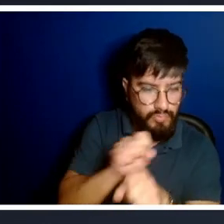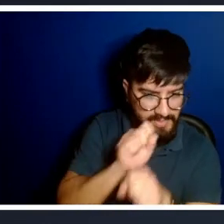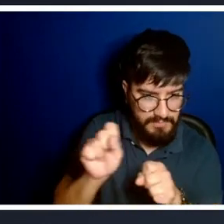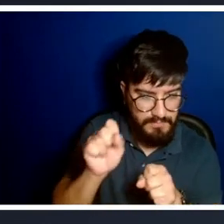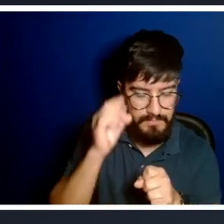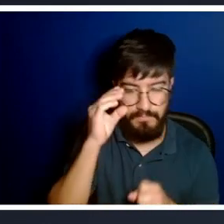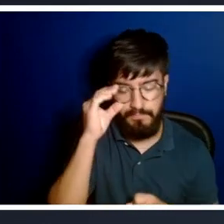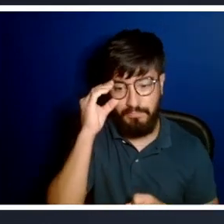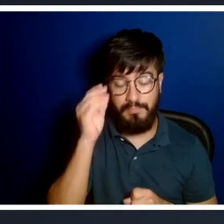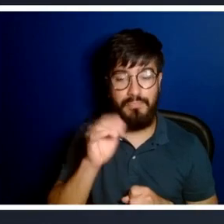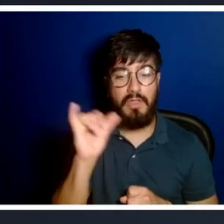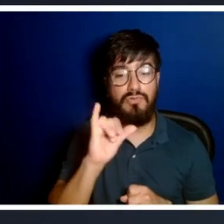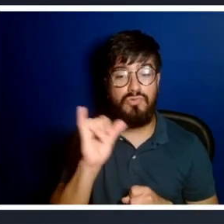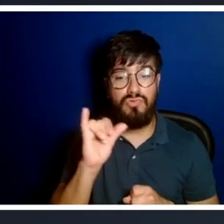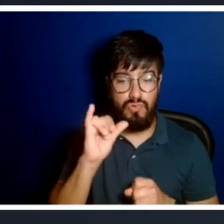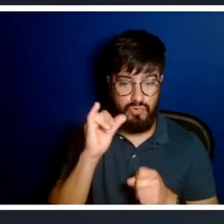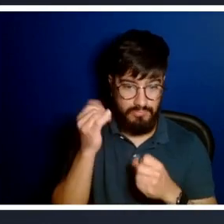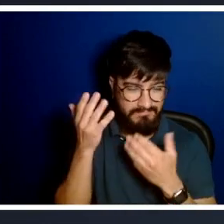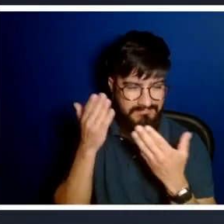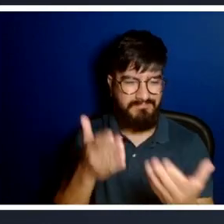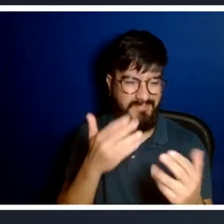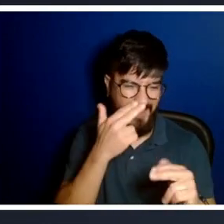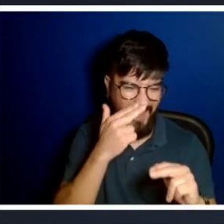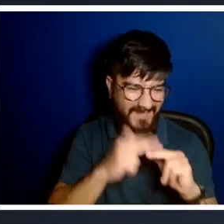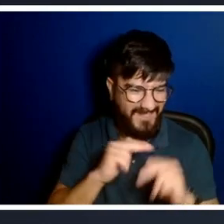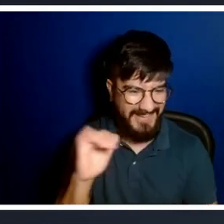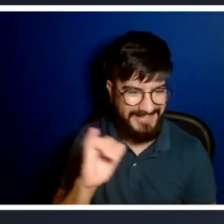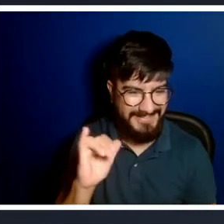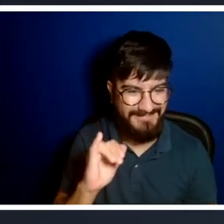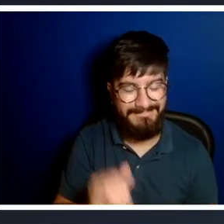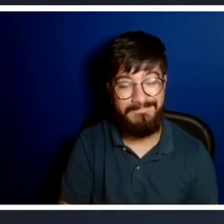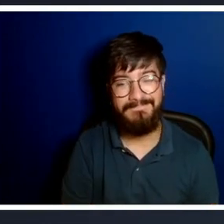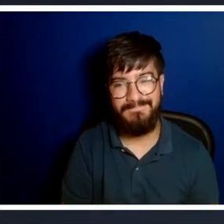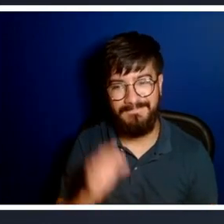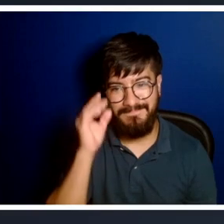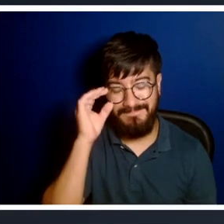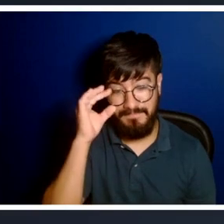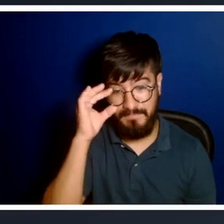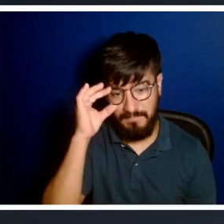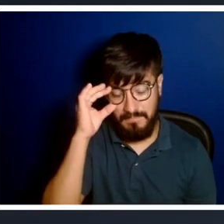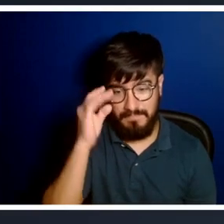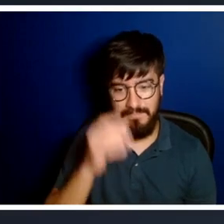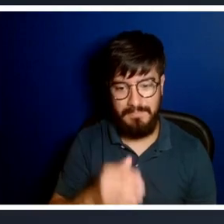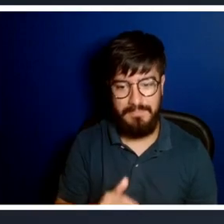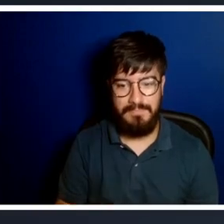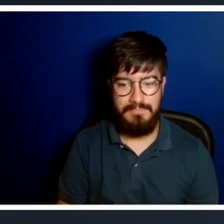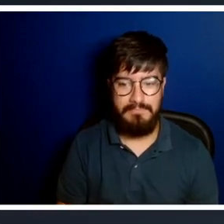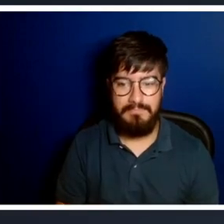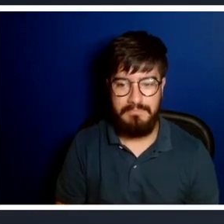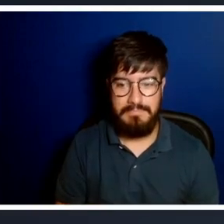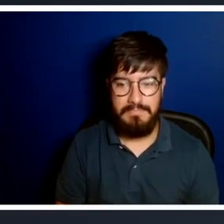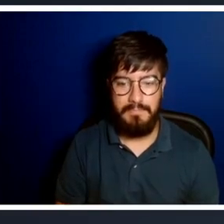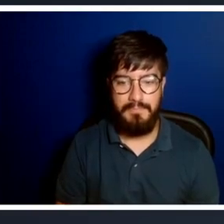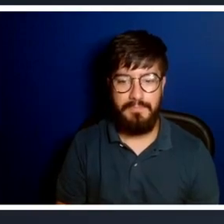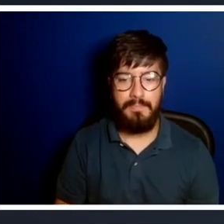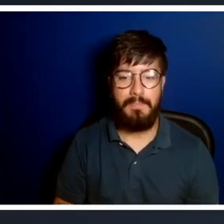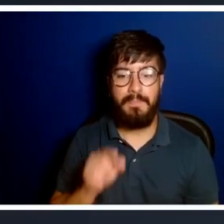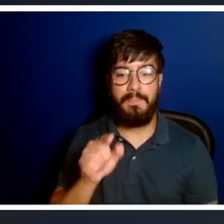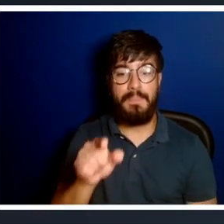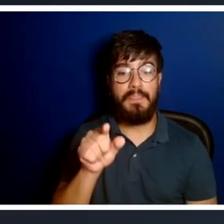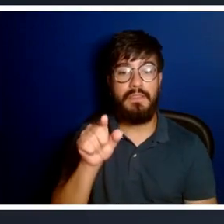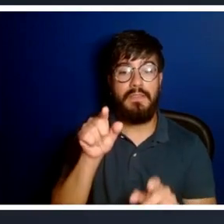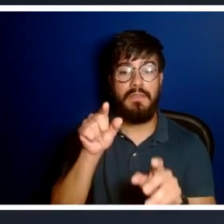brought a ton of fun. Next slide, please. The focus on art was an important component